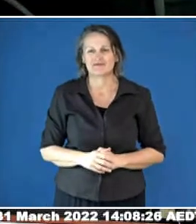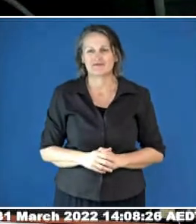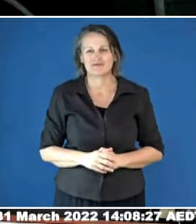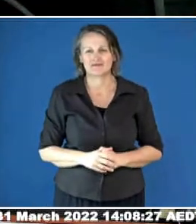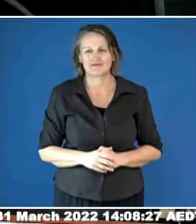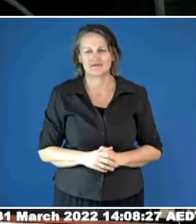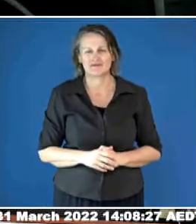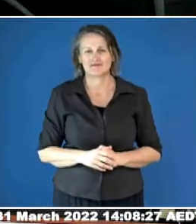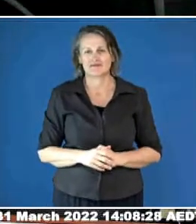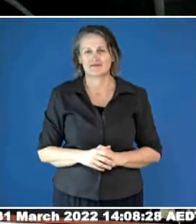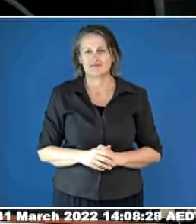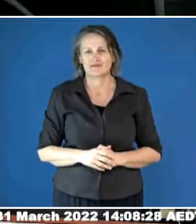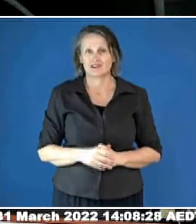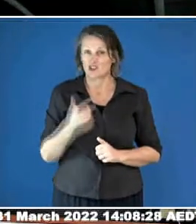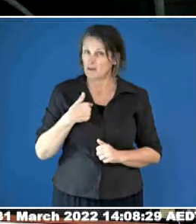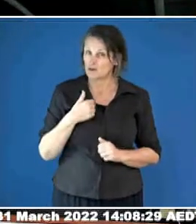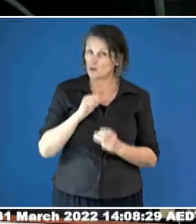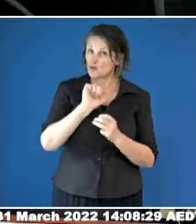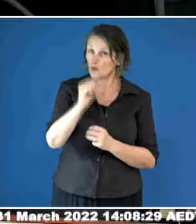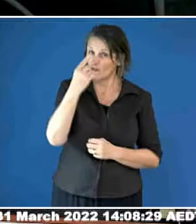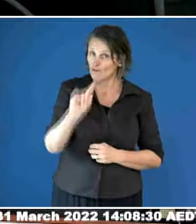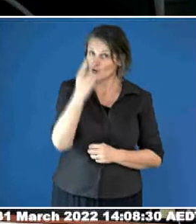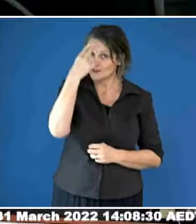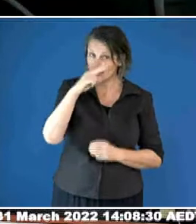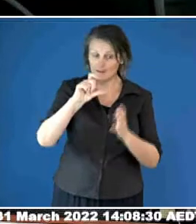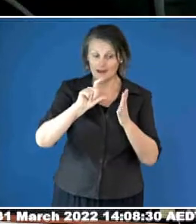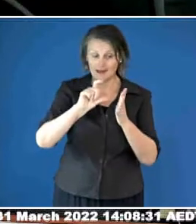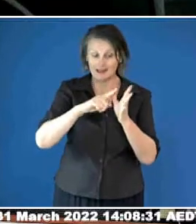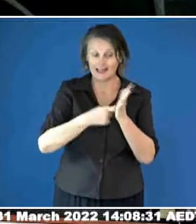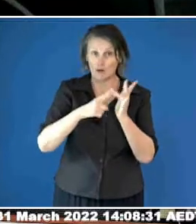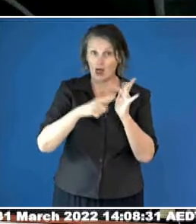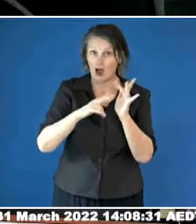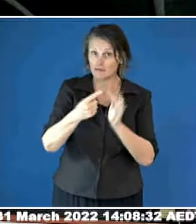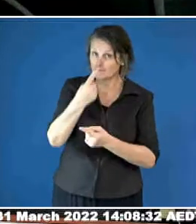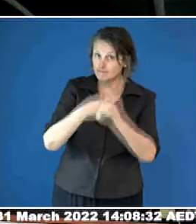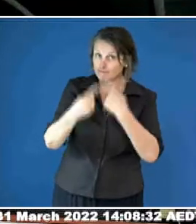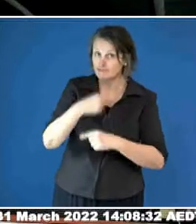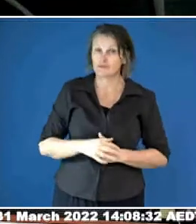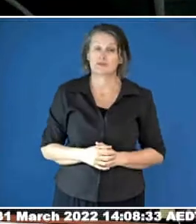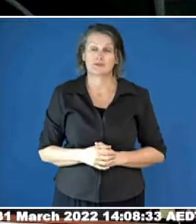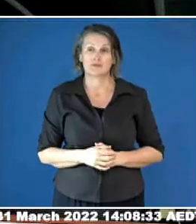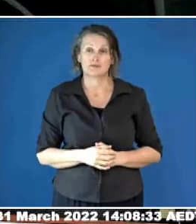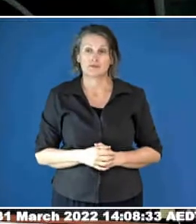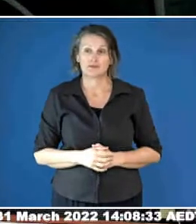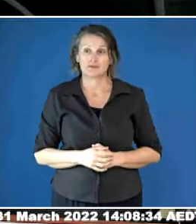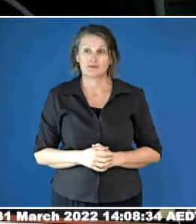Yes, please. MS EASTMAN: So, Carolyn, over to you. Good afternoon, everyone.